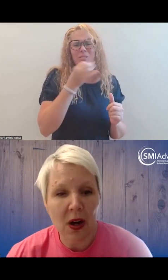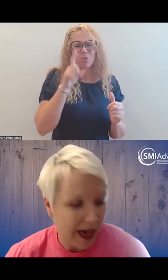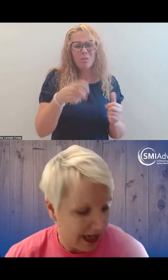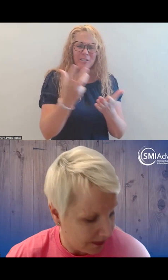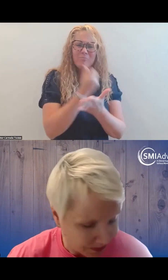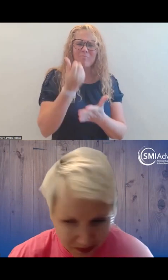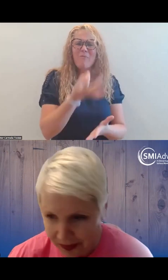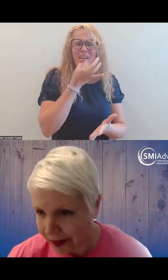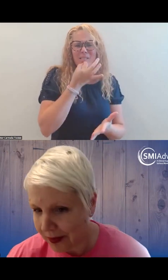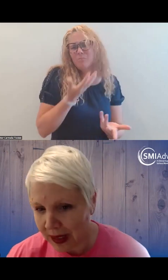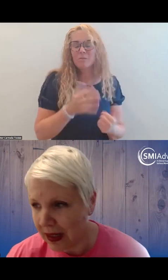ON THIS. ALL RIGHT.